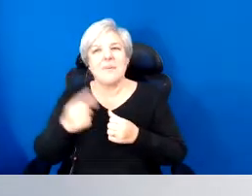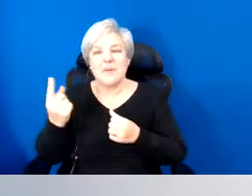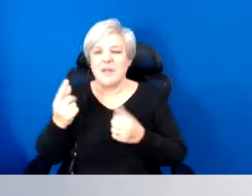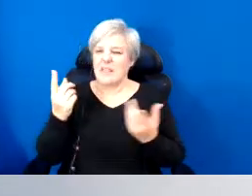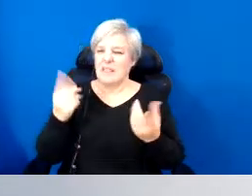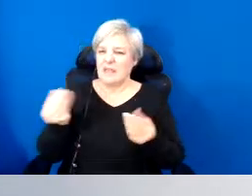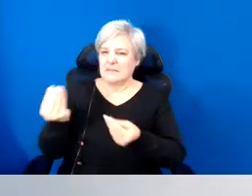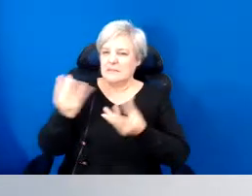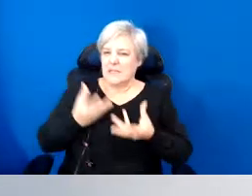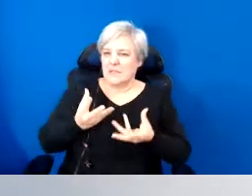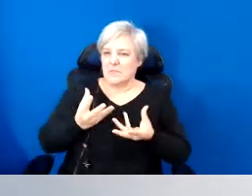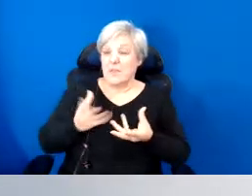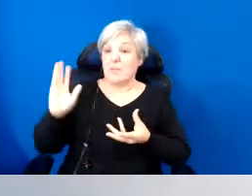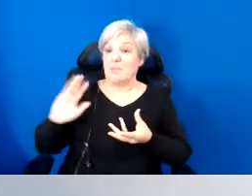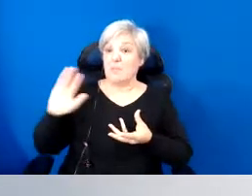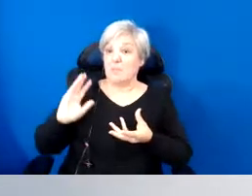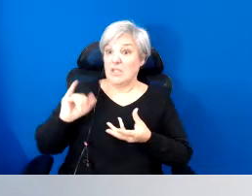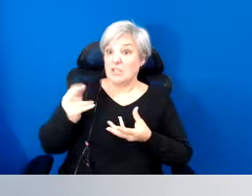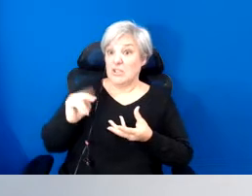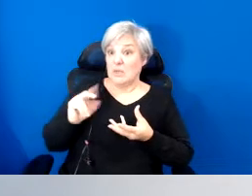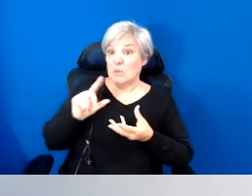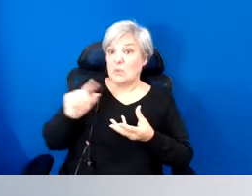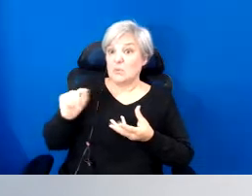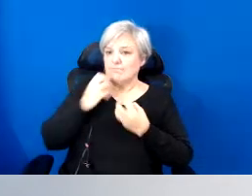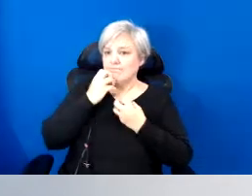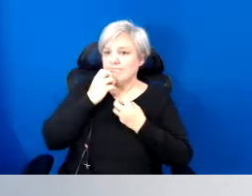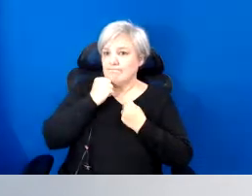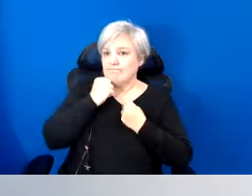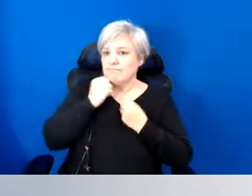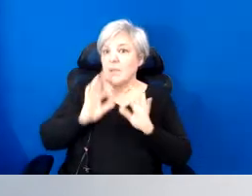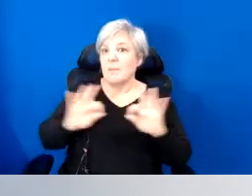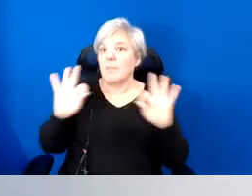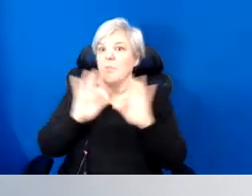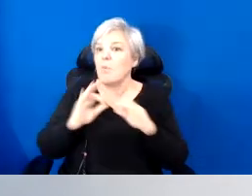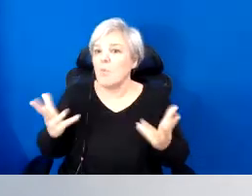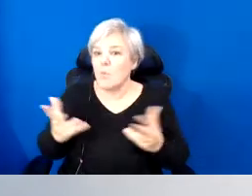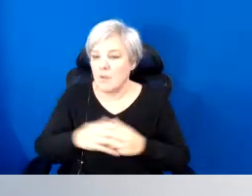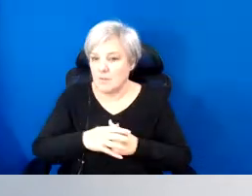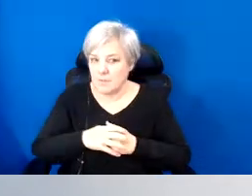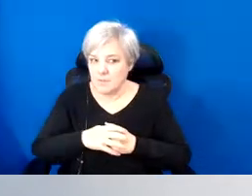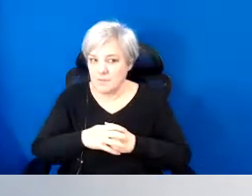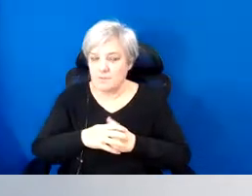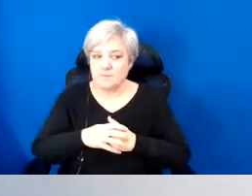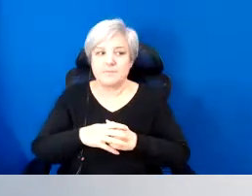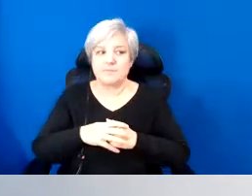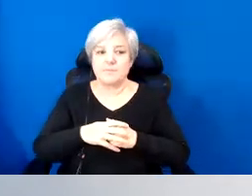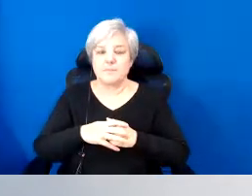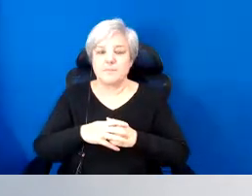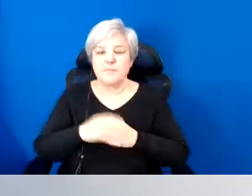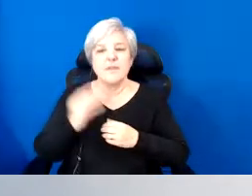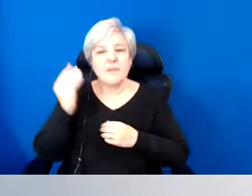you valued at this time? And then it hit